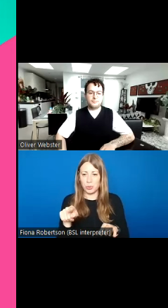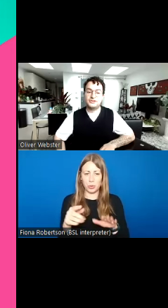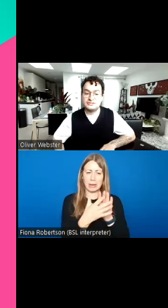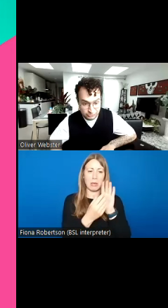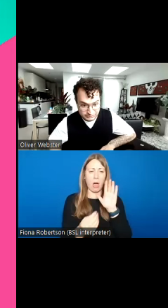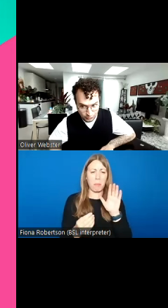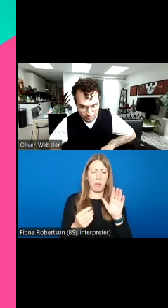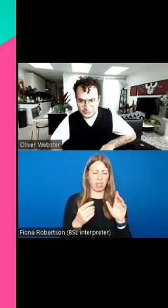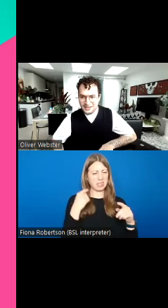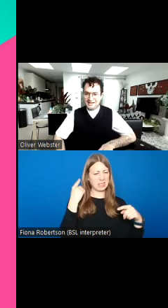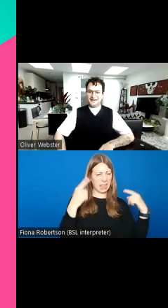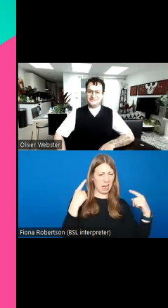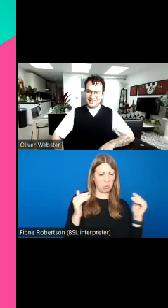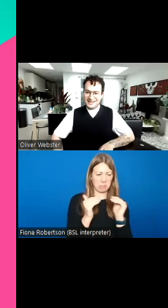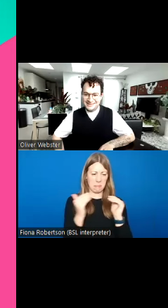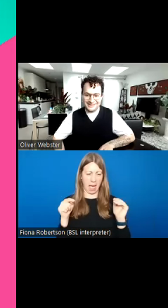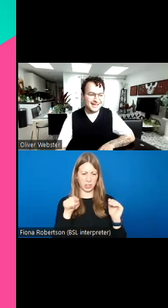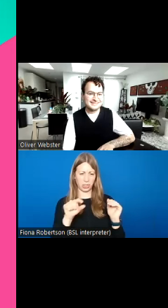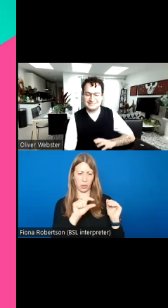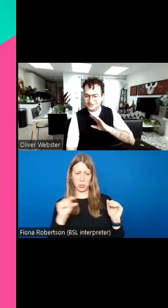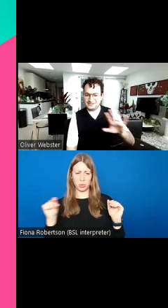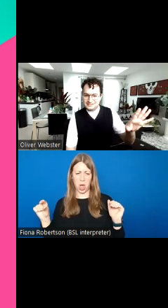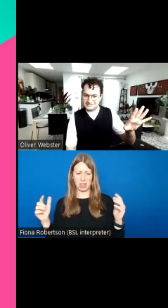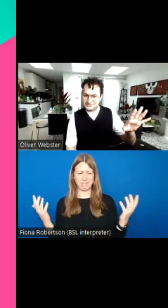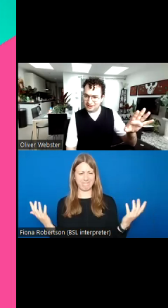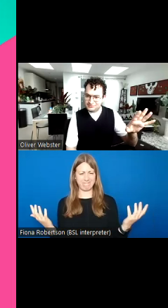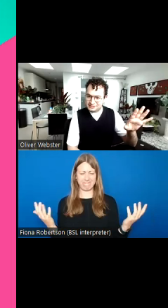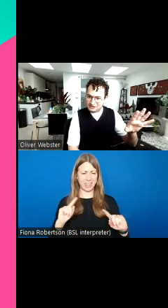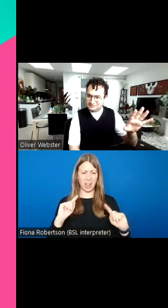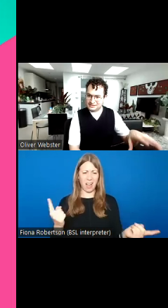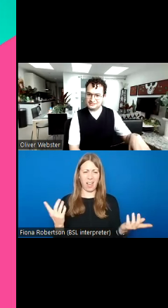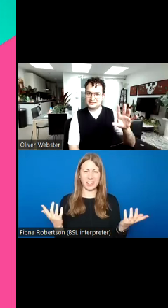because there isn't one. There's no need to describe these kind of things.